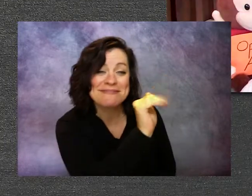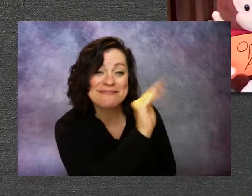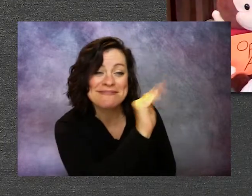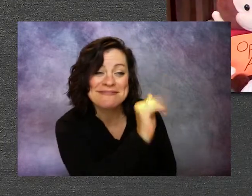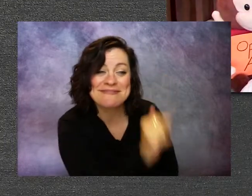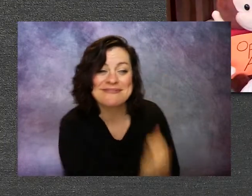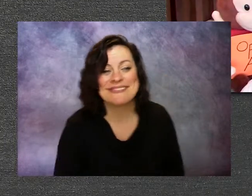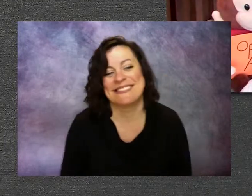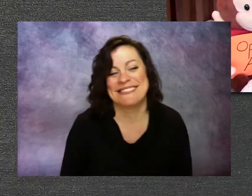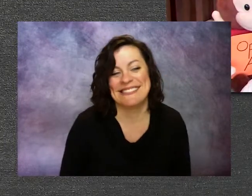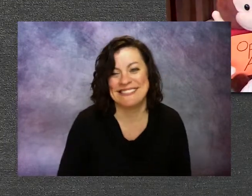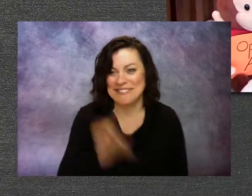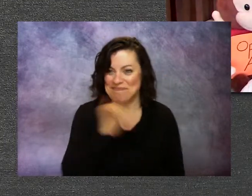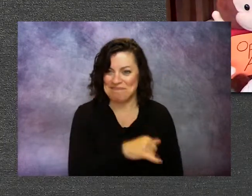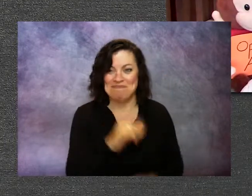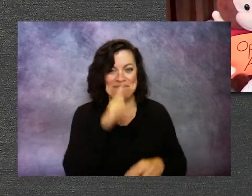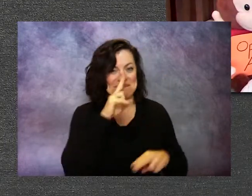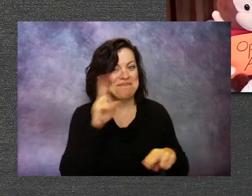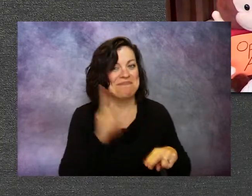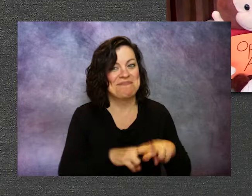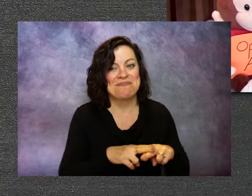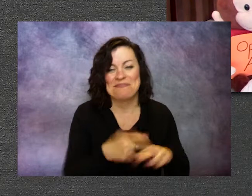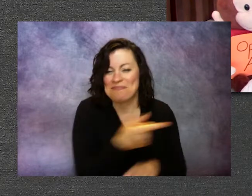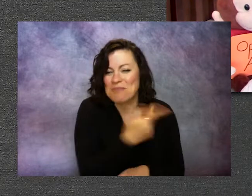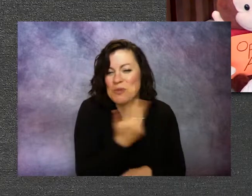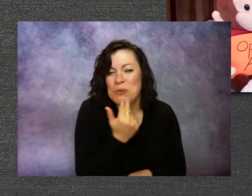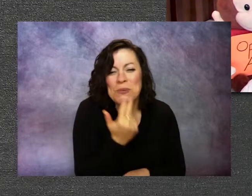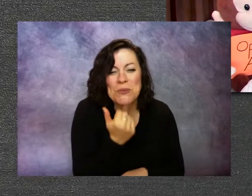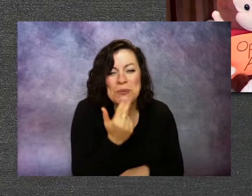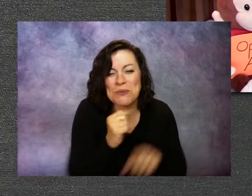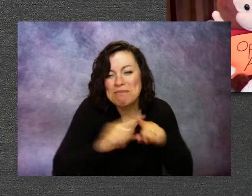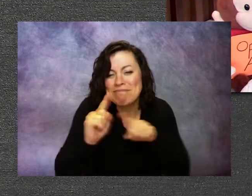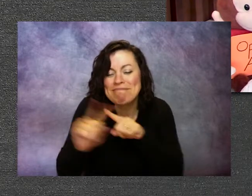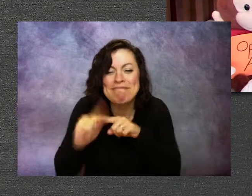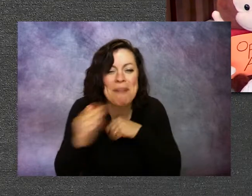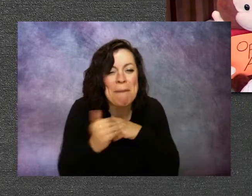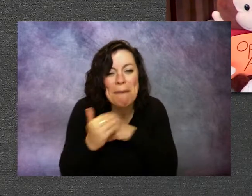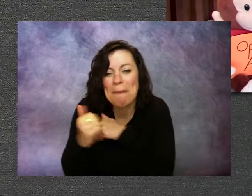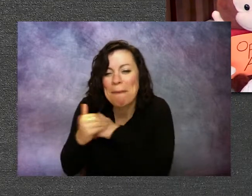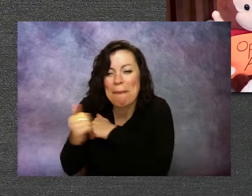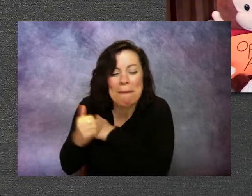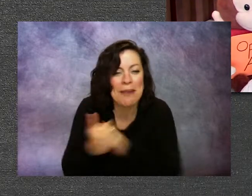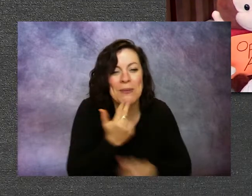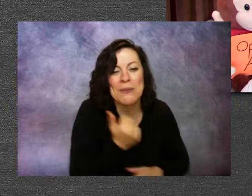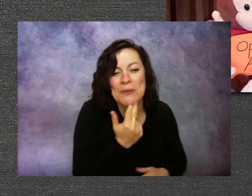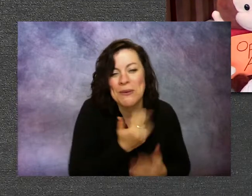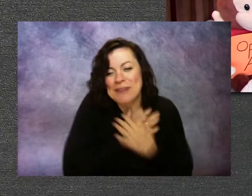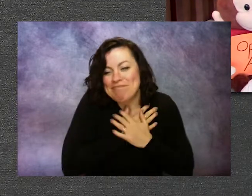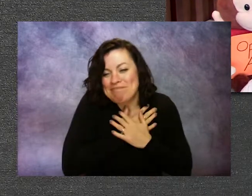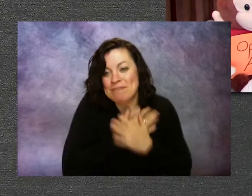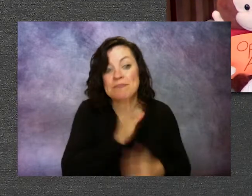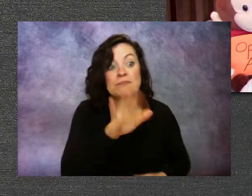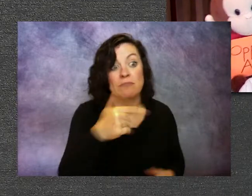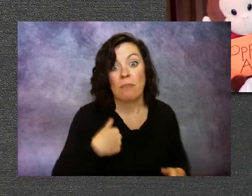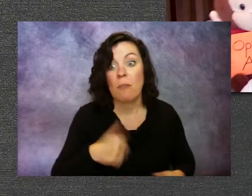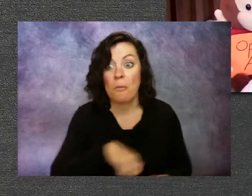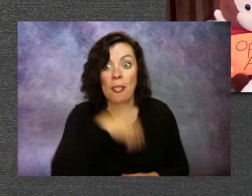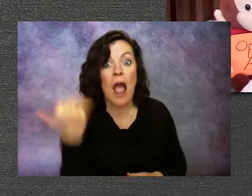Furry friends are so much fun, aren't they, George? Speaking of furry friends, I have another one of my favorites here.